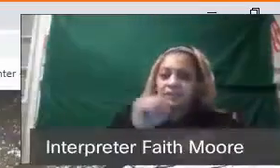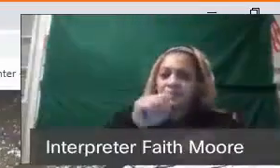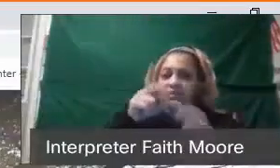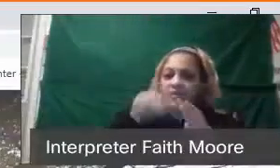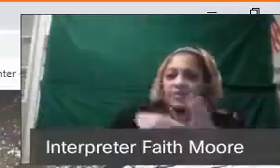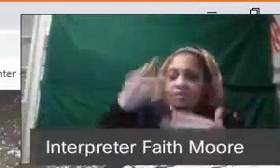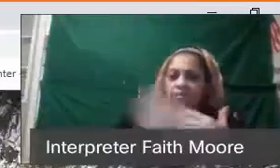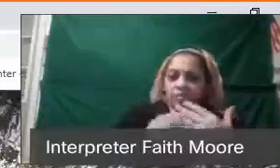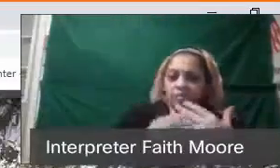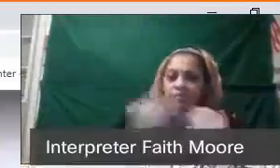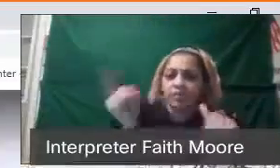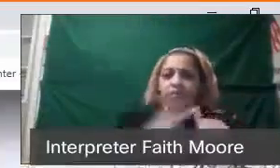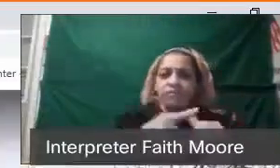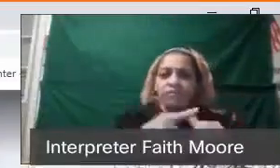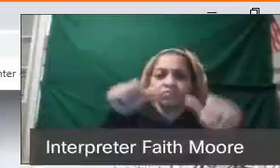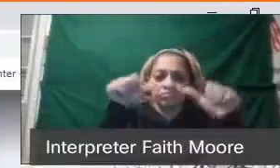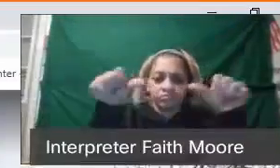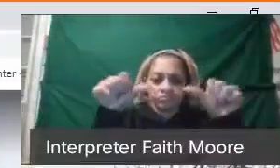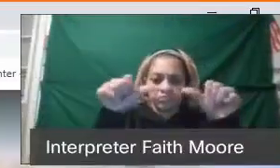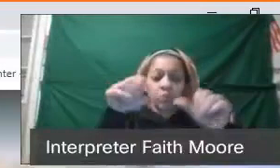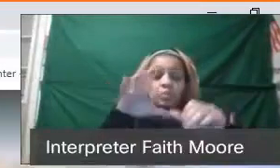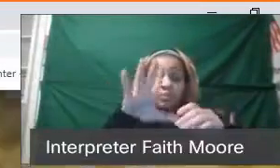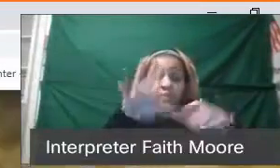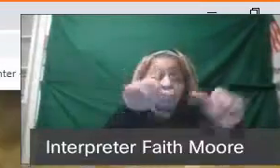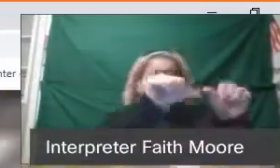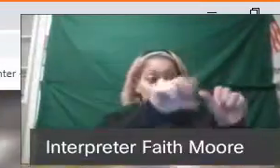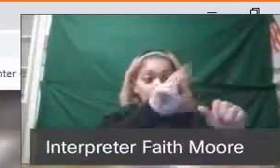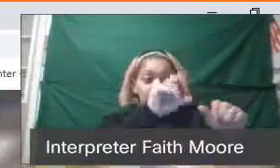At 30, but the North found direction.